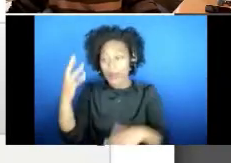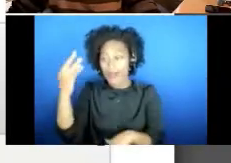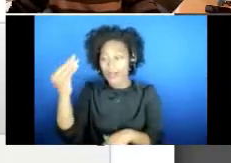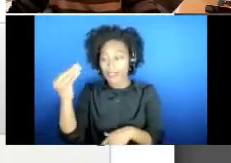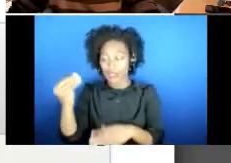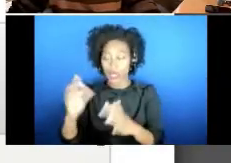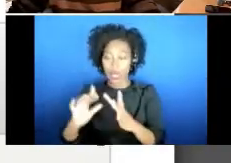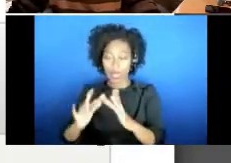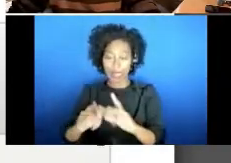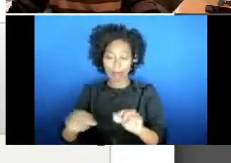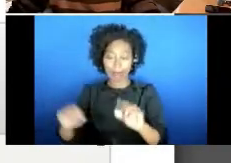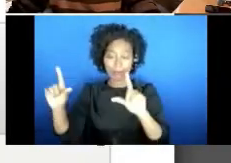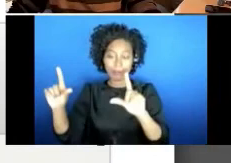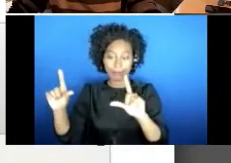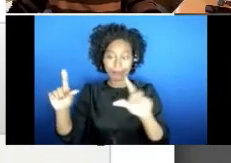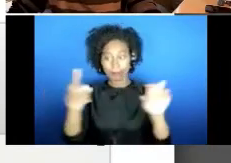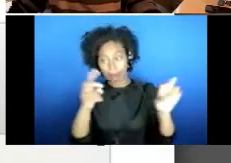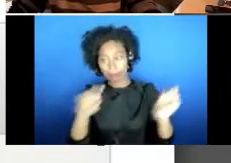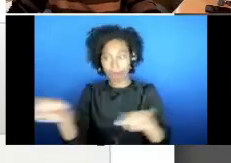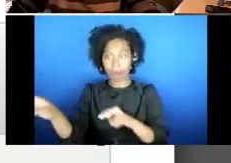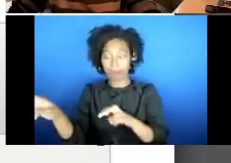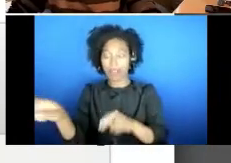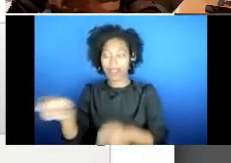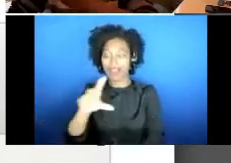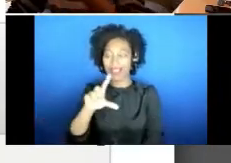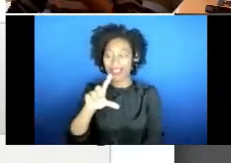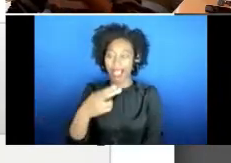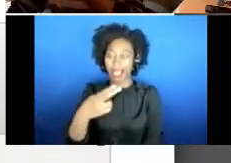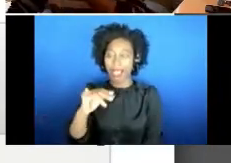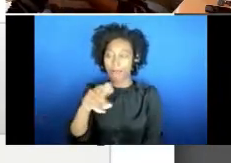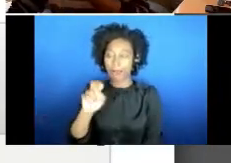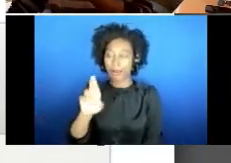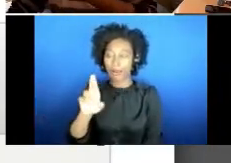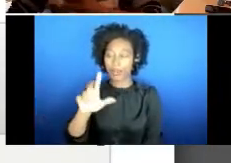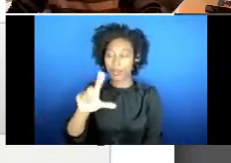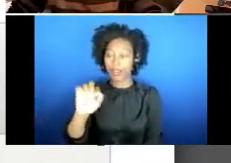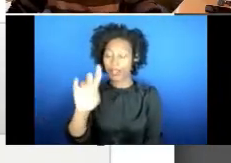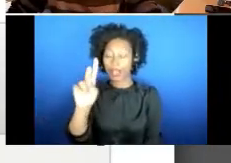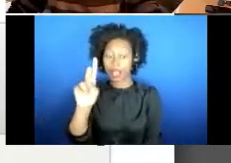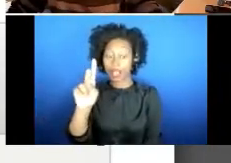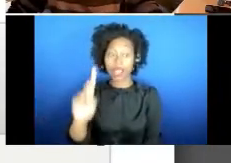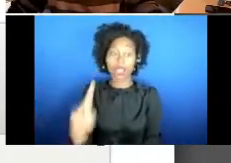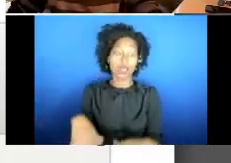Once it is done, you make sure you submit, so that it can be approved by an AERA staff.